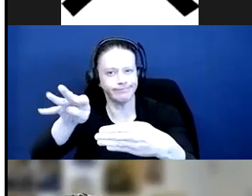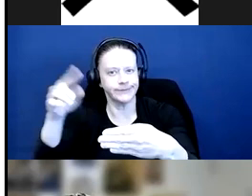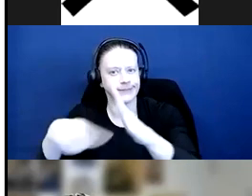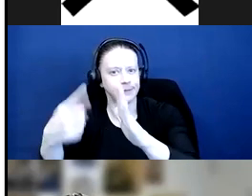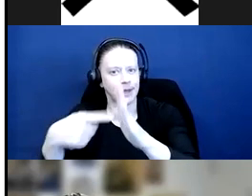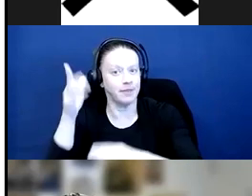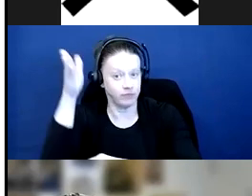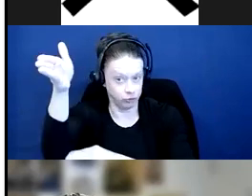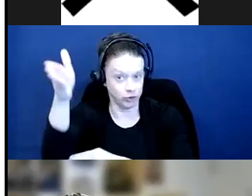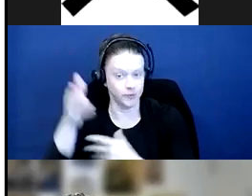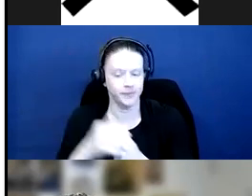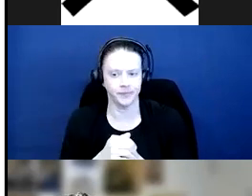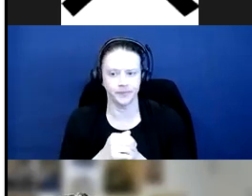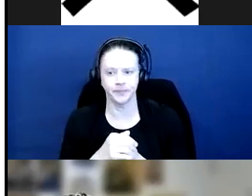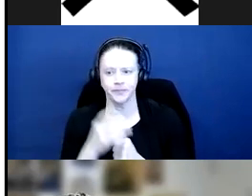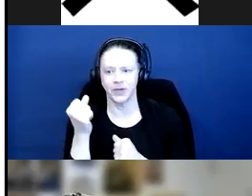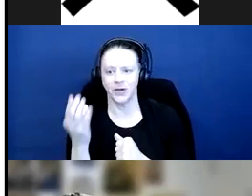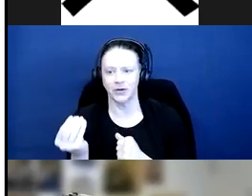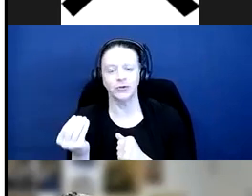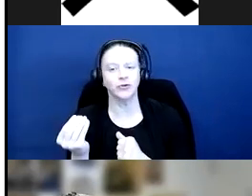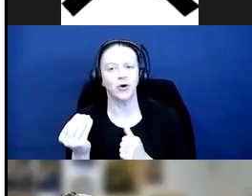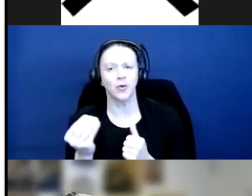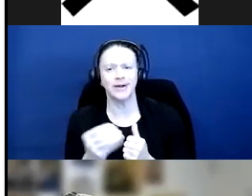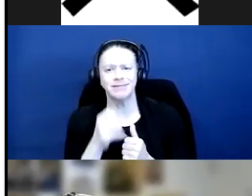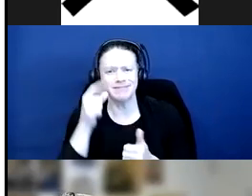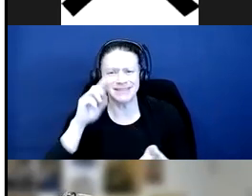So, it doesn't mean compromising your morals,